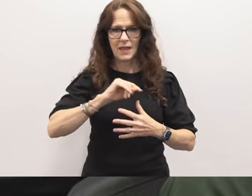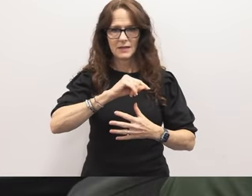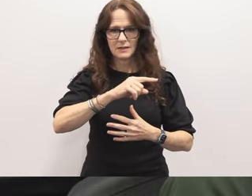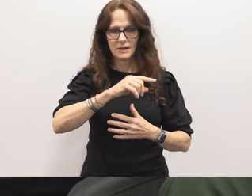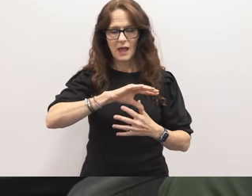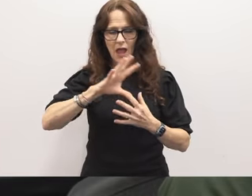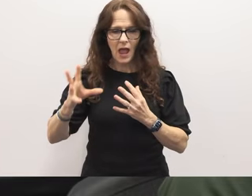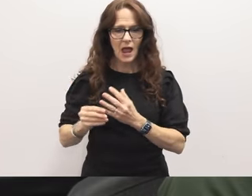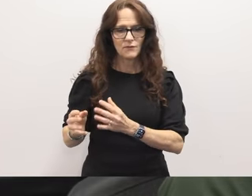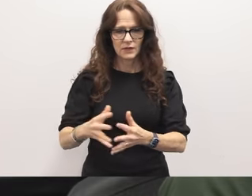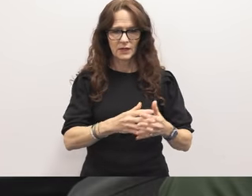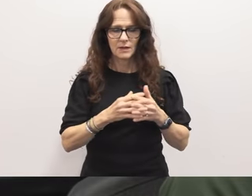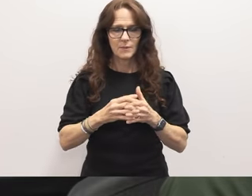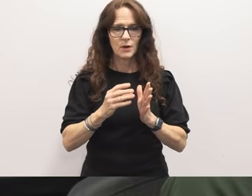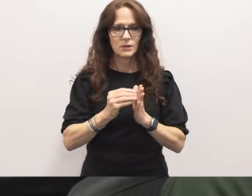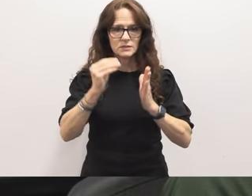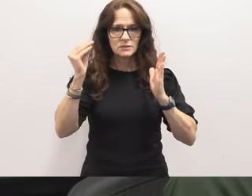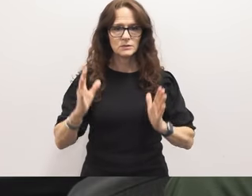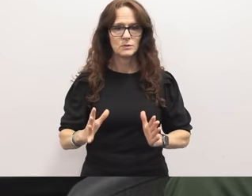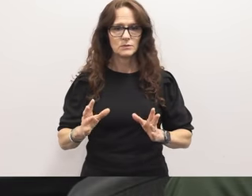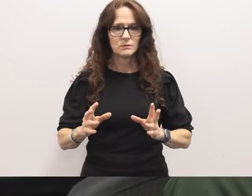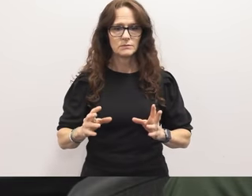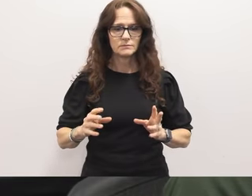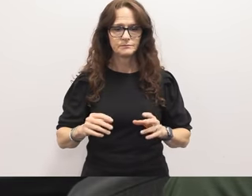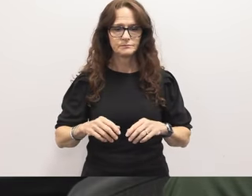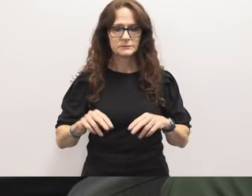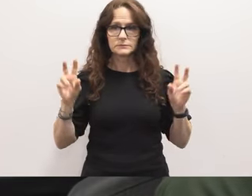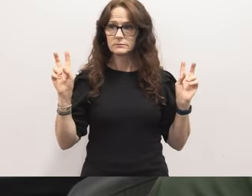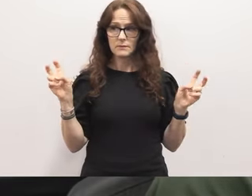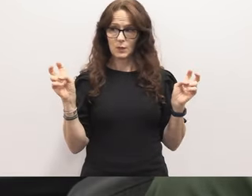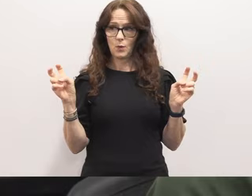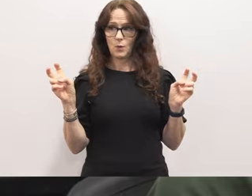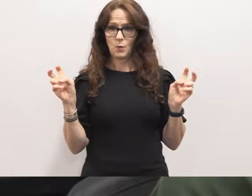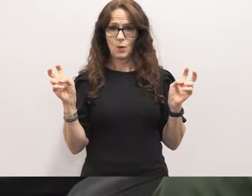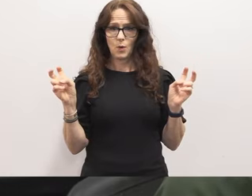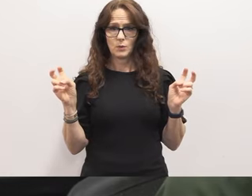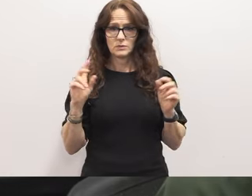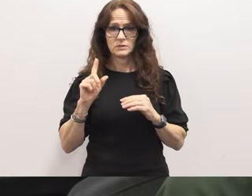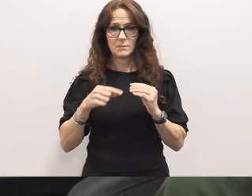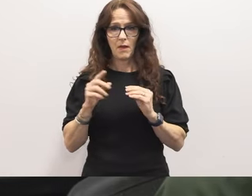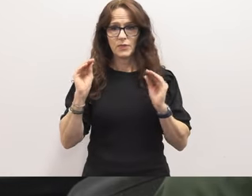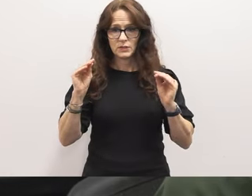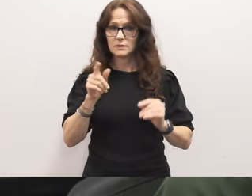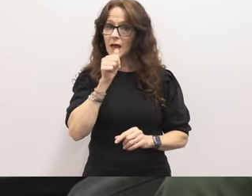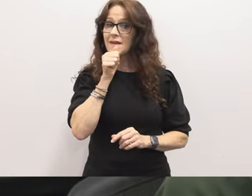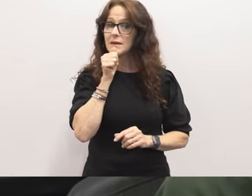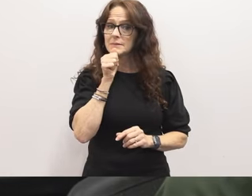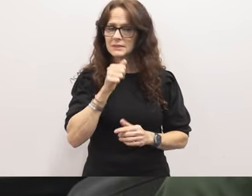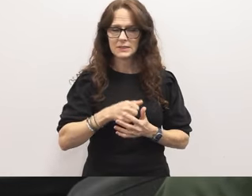with quotes anonymously, you know, quotes about their teachers, not specifically,